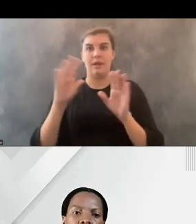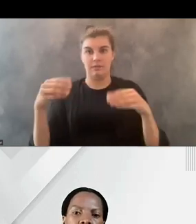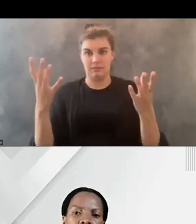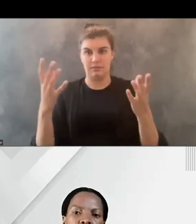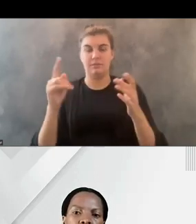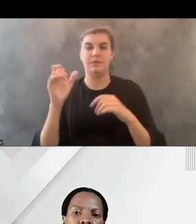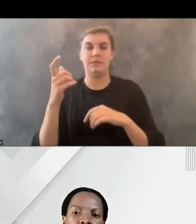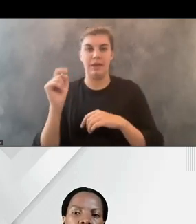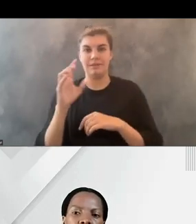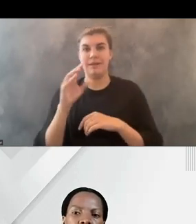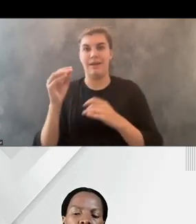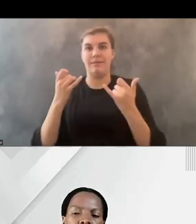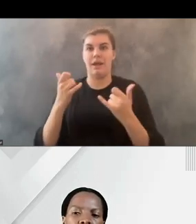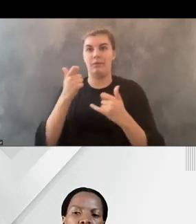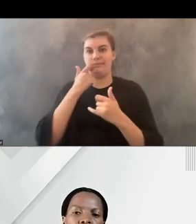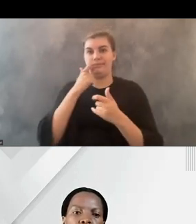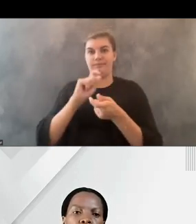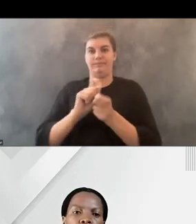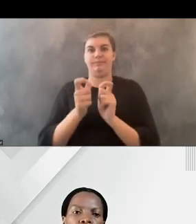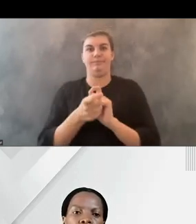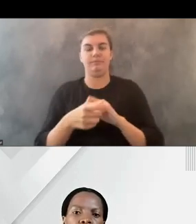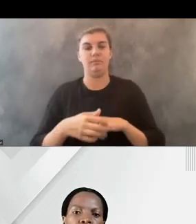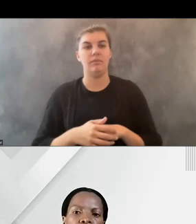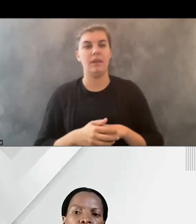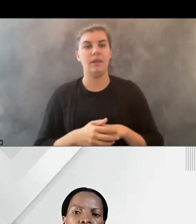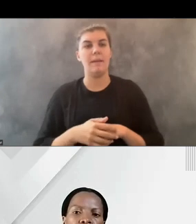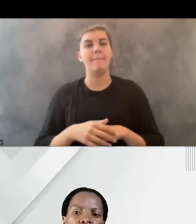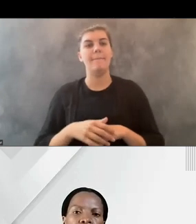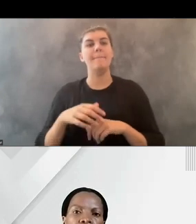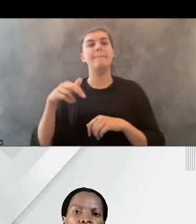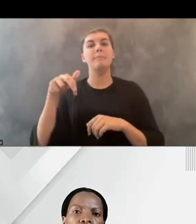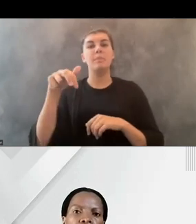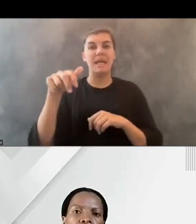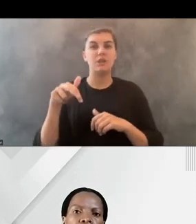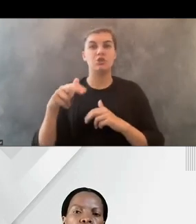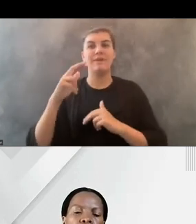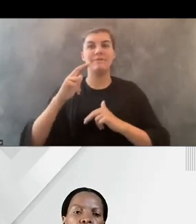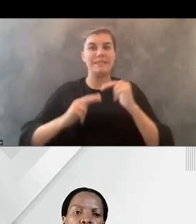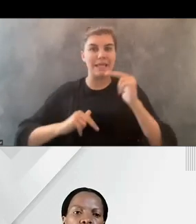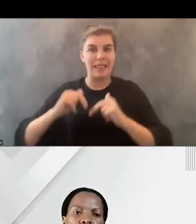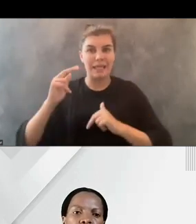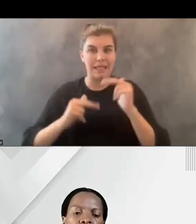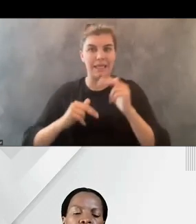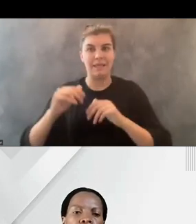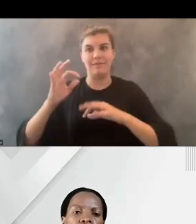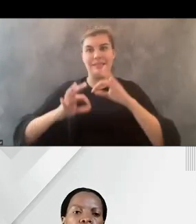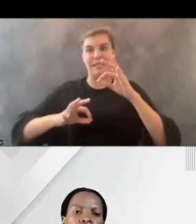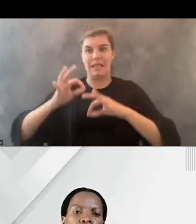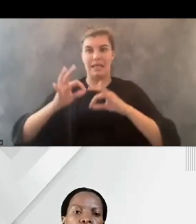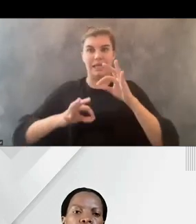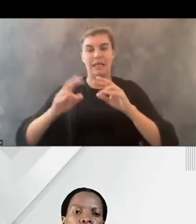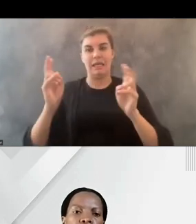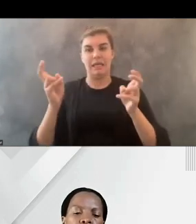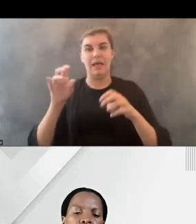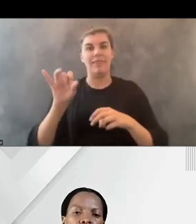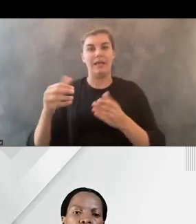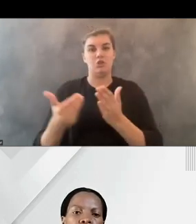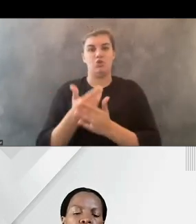slightly for clarity. Pedestrian facility is a new term, and it denotes a structure,